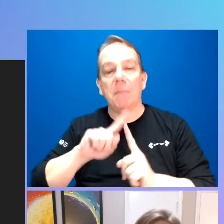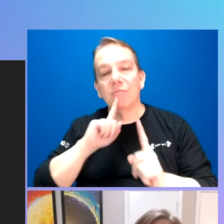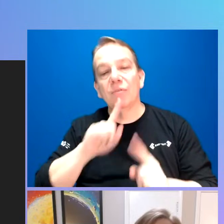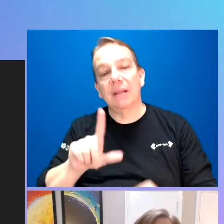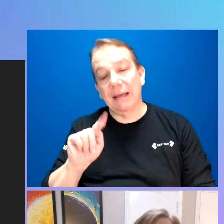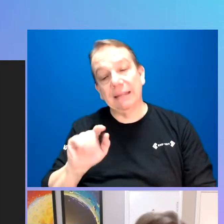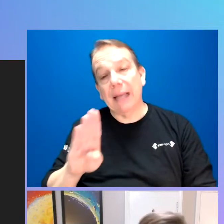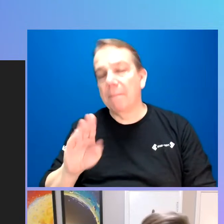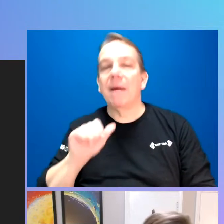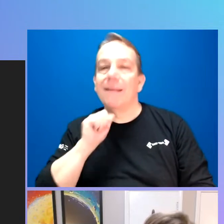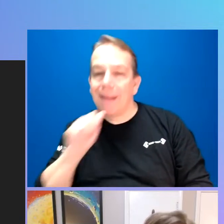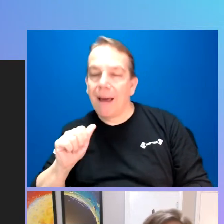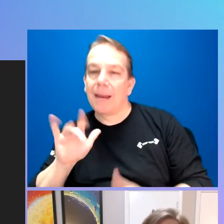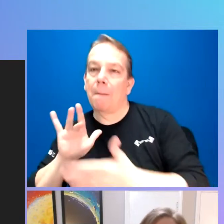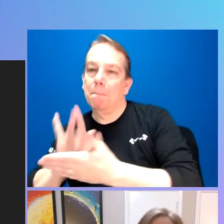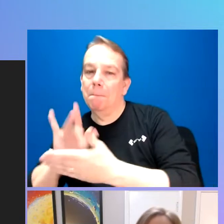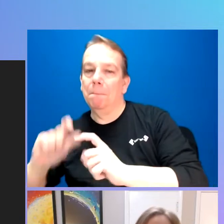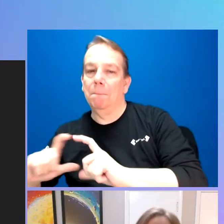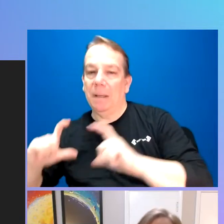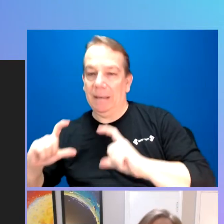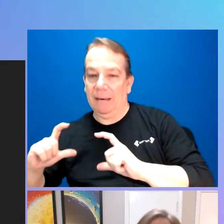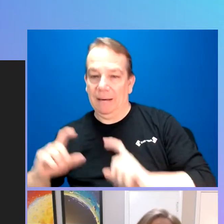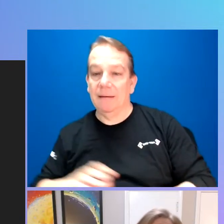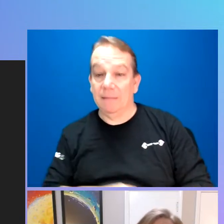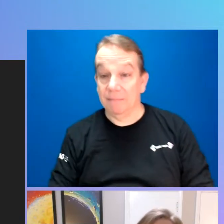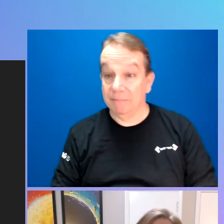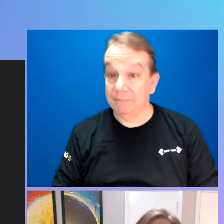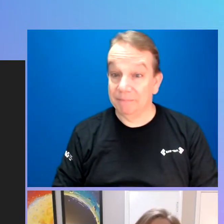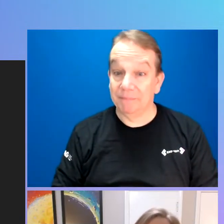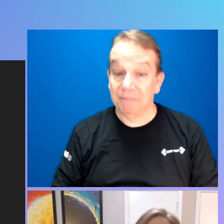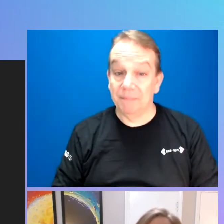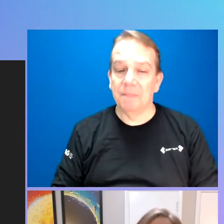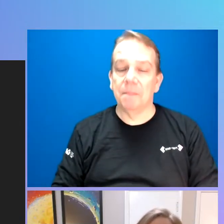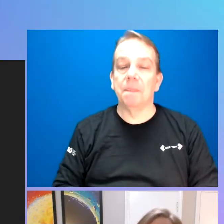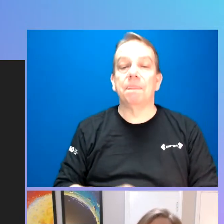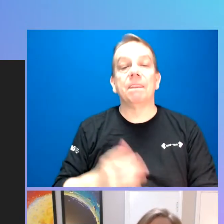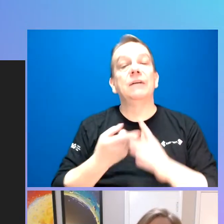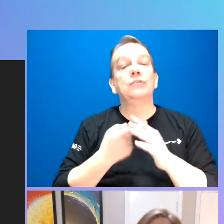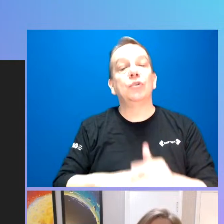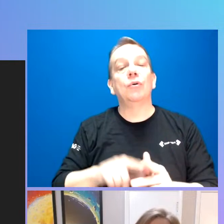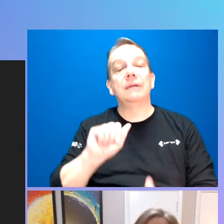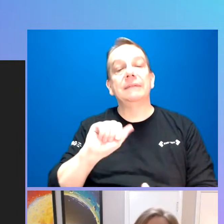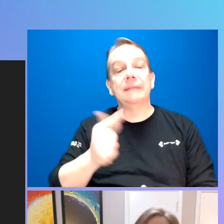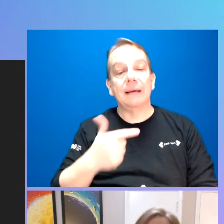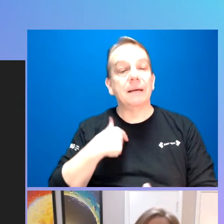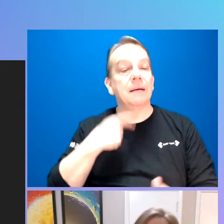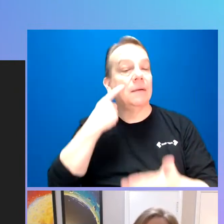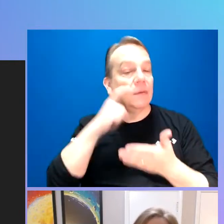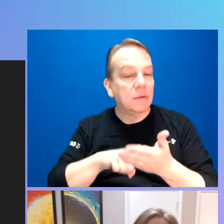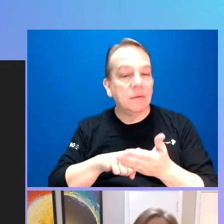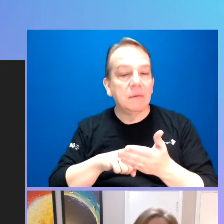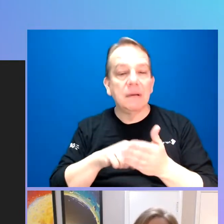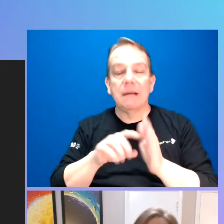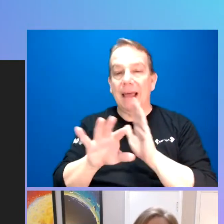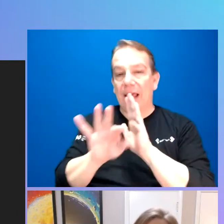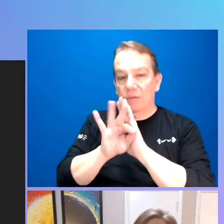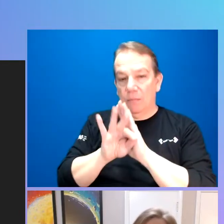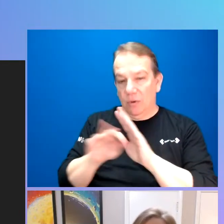button. Also in the start tag, I noticed the aria selected